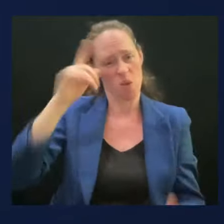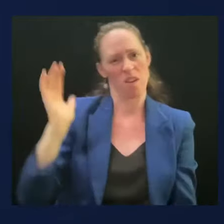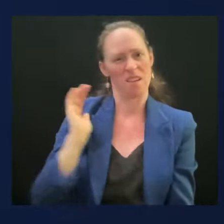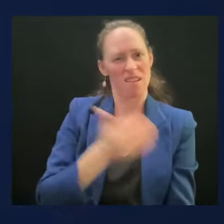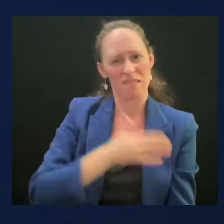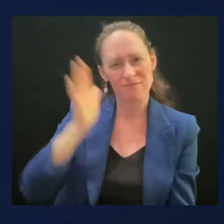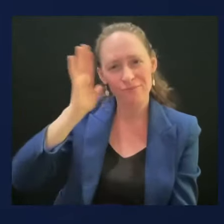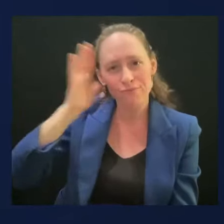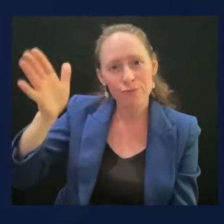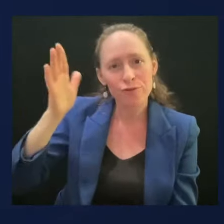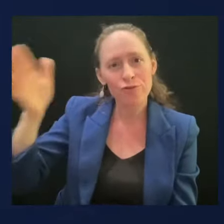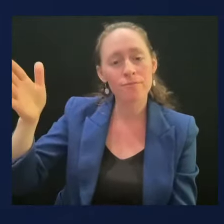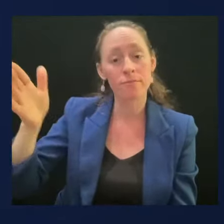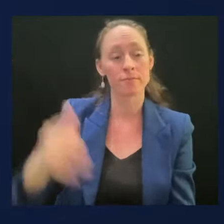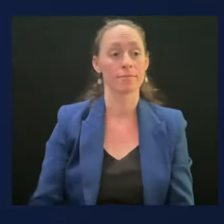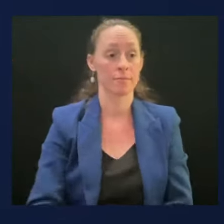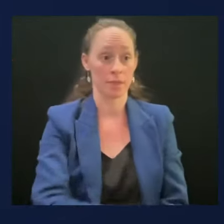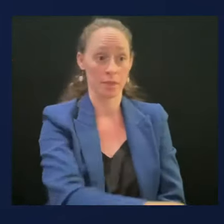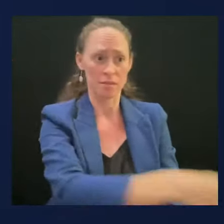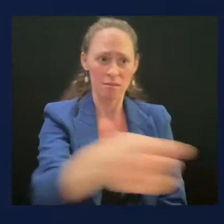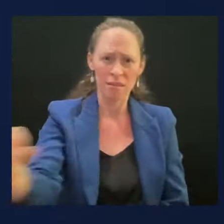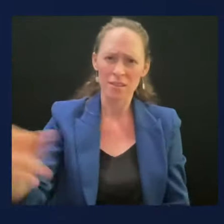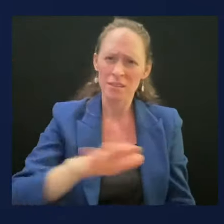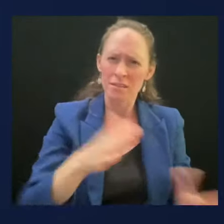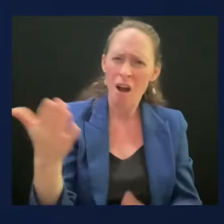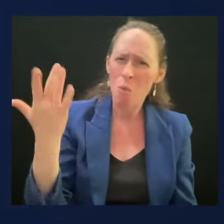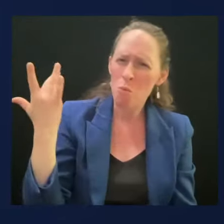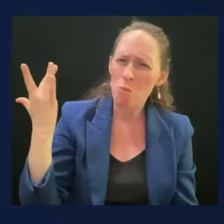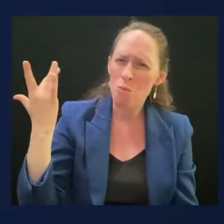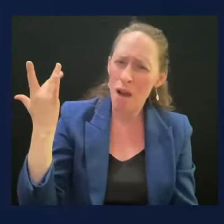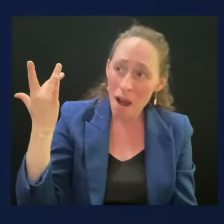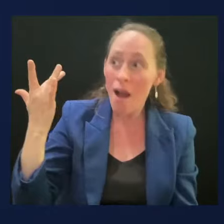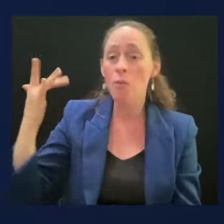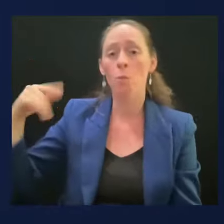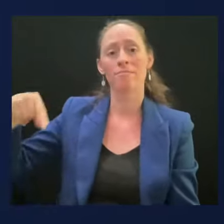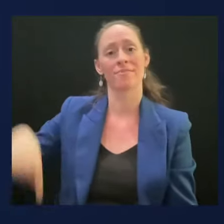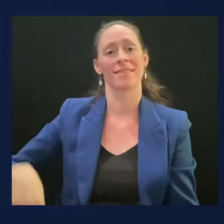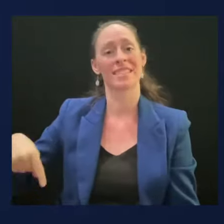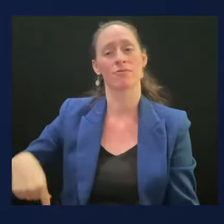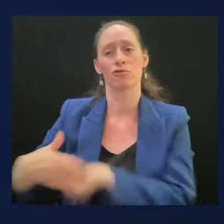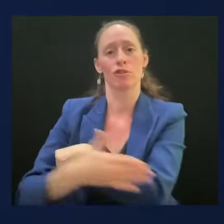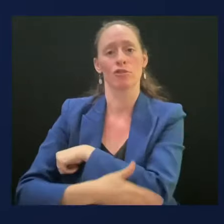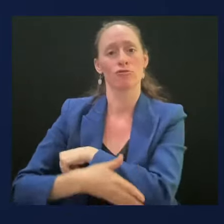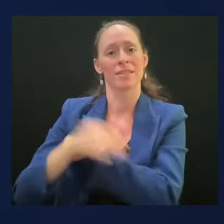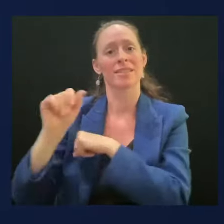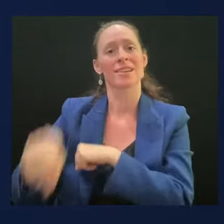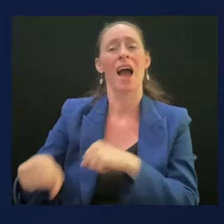Every year, as a nation, we undertake this rite of remembrance,